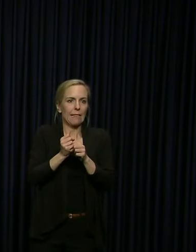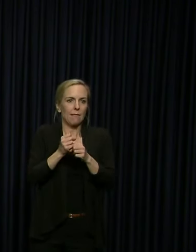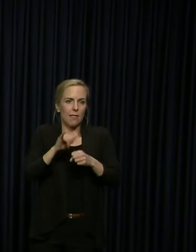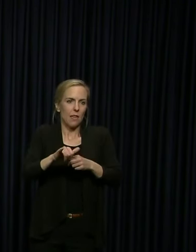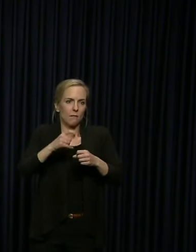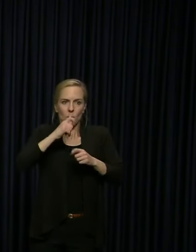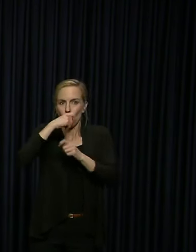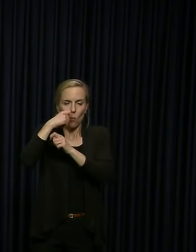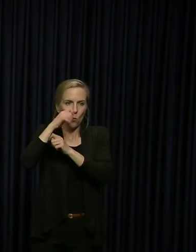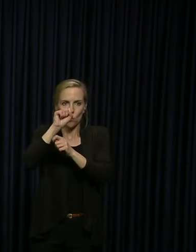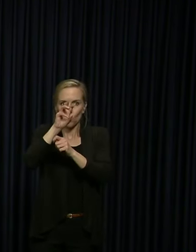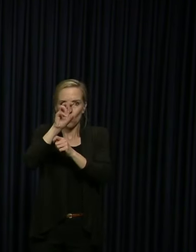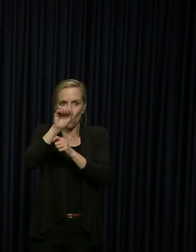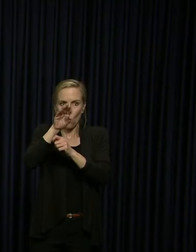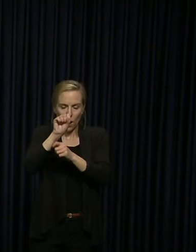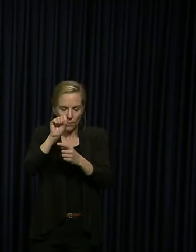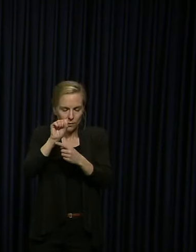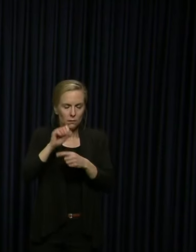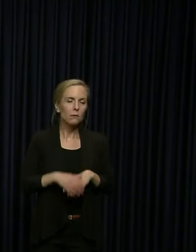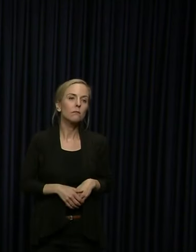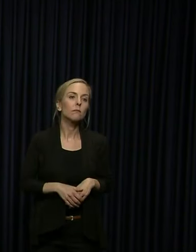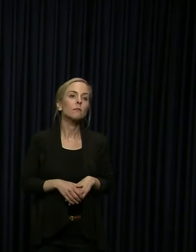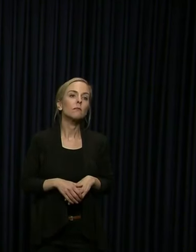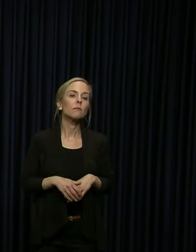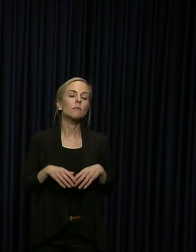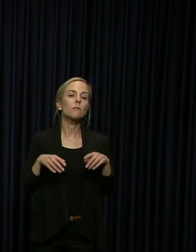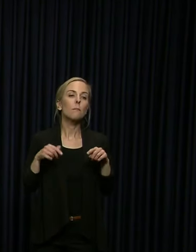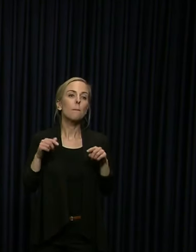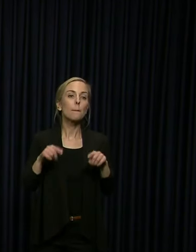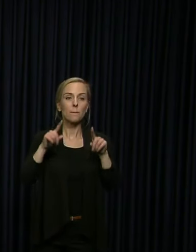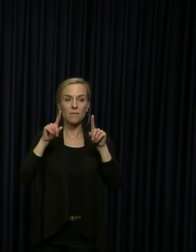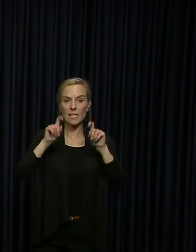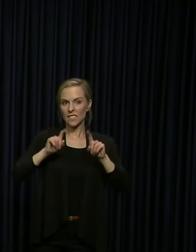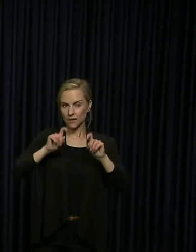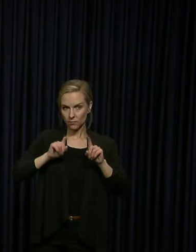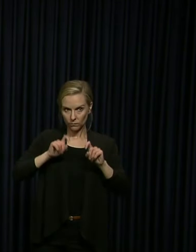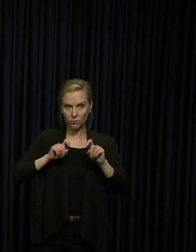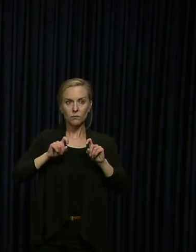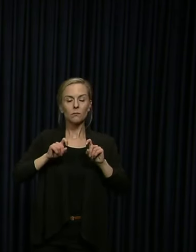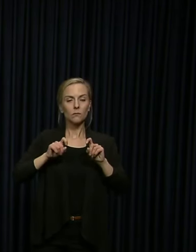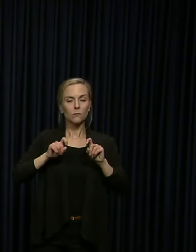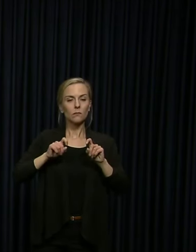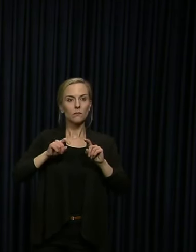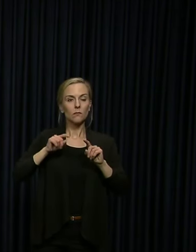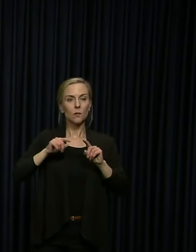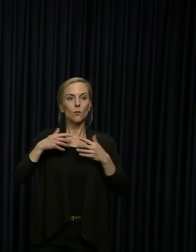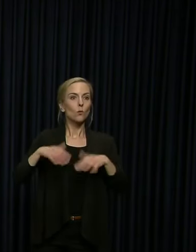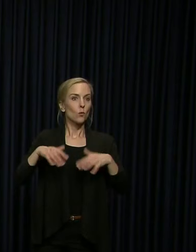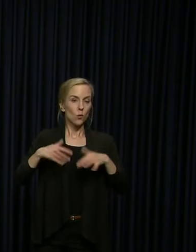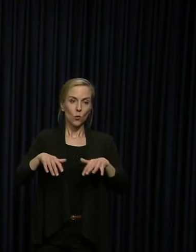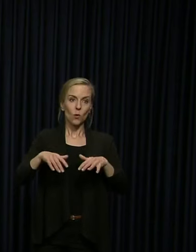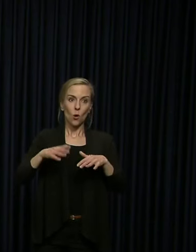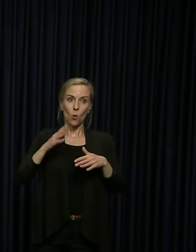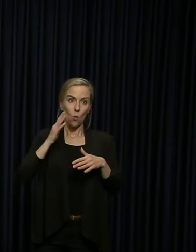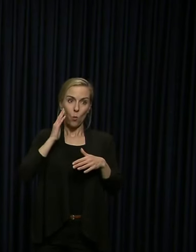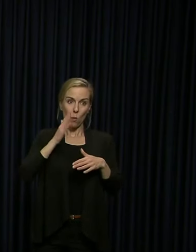THE COUNTRY, A PRETTY SIGNIFICANT ABILITY TO TEST, AND THE TURNAROUND TIME IS REALLY